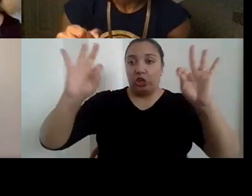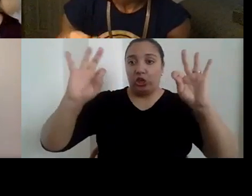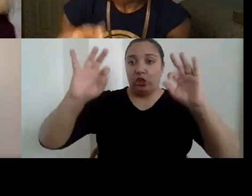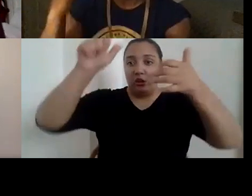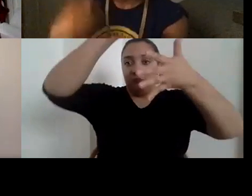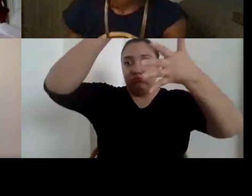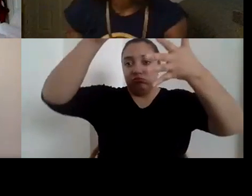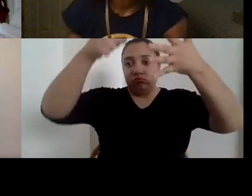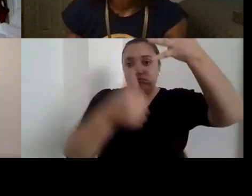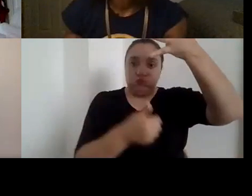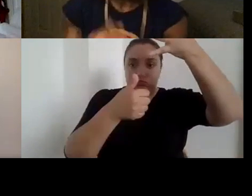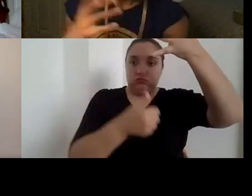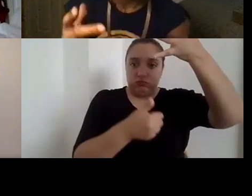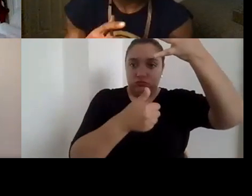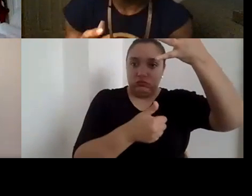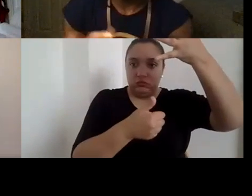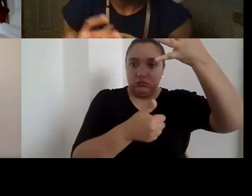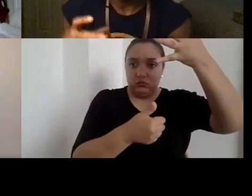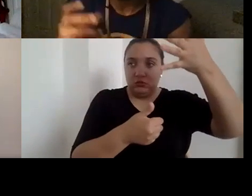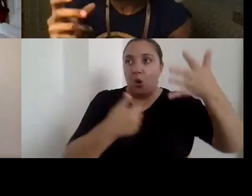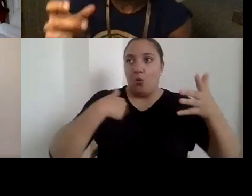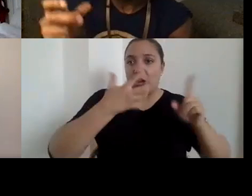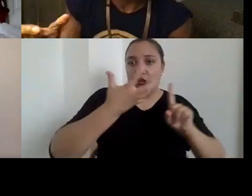well, that's a part of being oppressed, but we are so valuable,